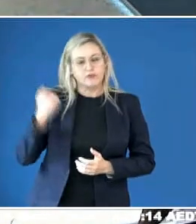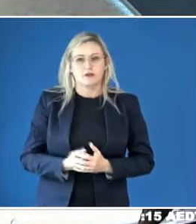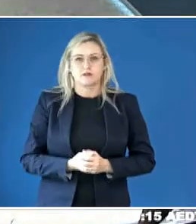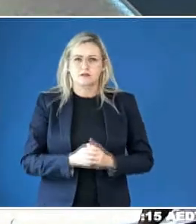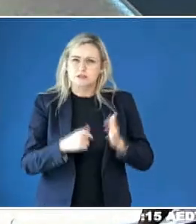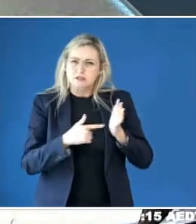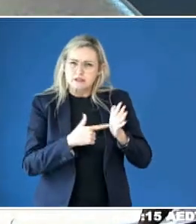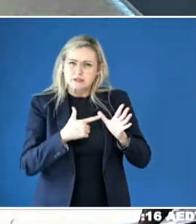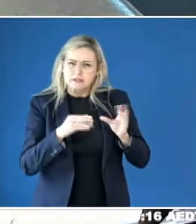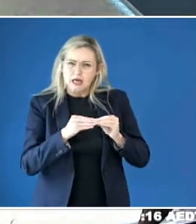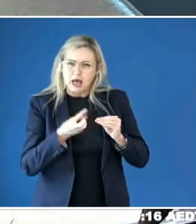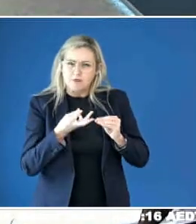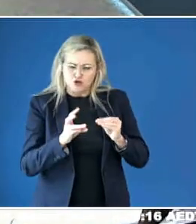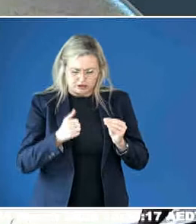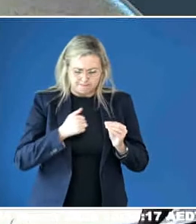My document is a one-page document.